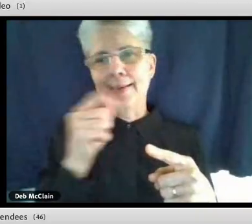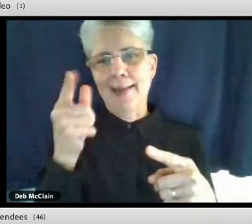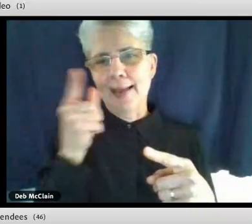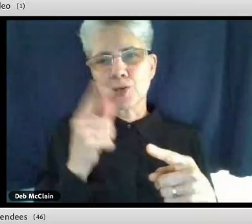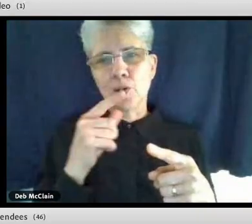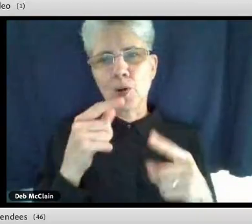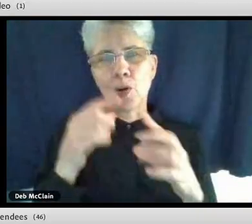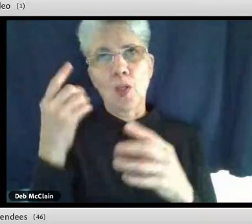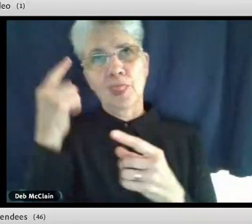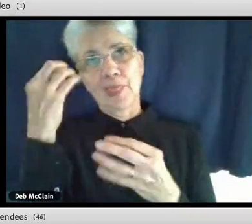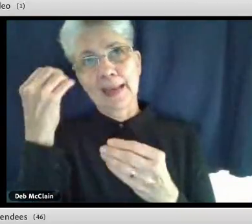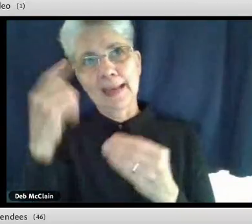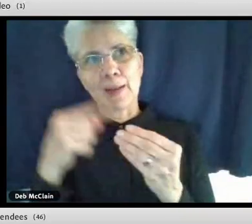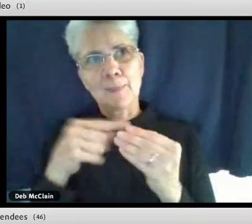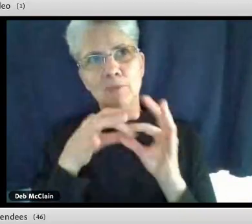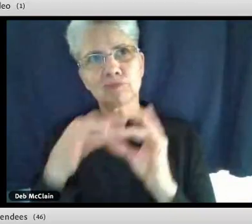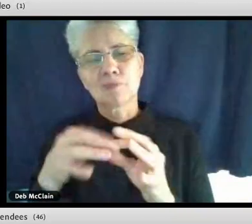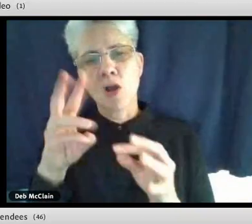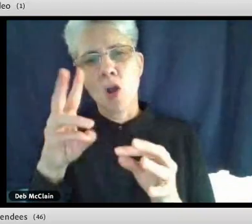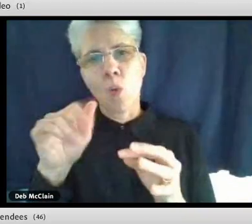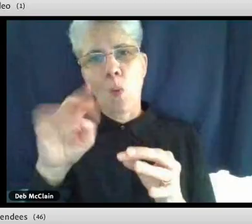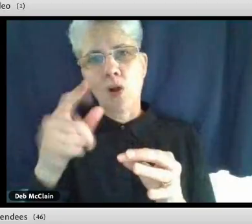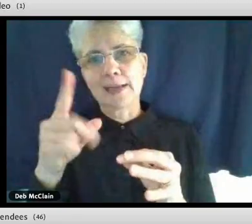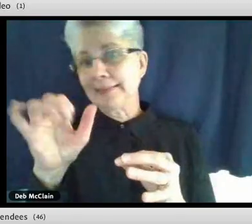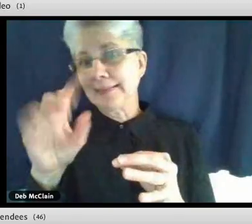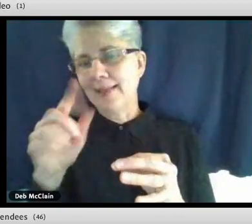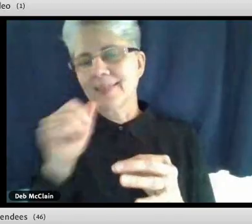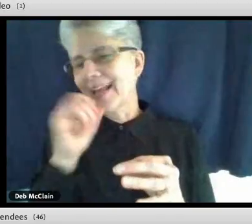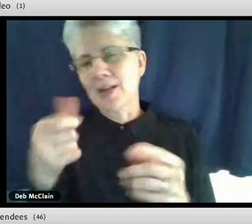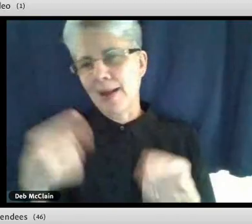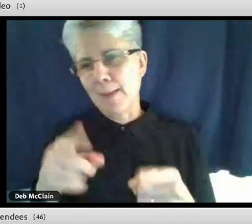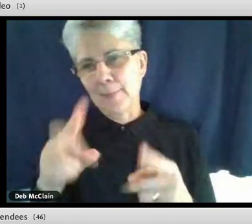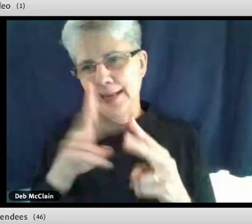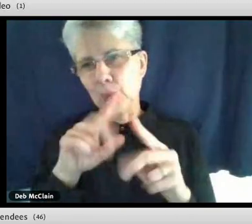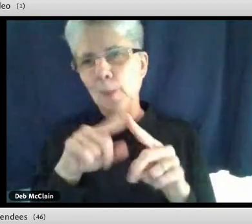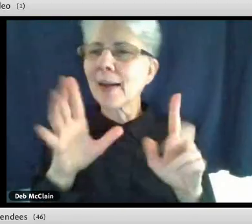You know, you're allowed to have your fears. I'm afraid that I'm going to get sick, my parents.